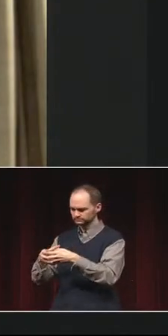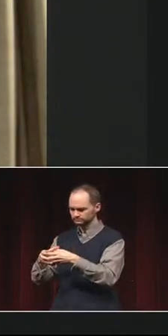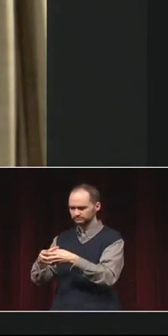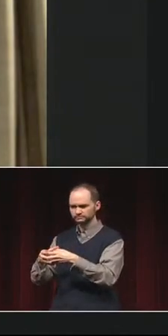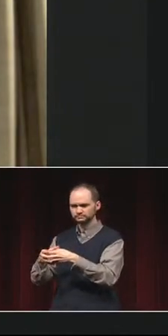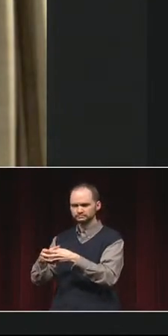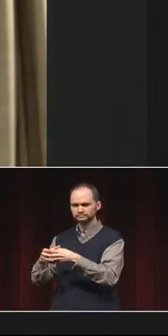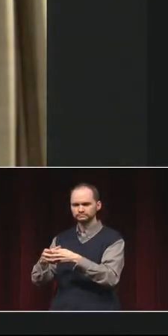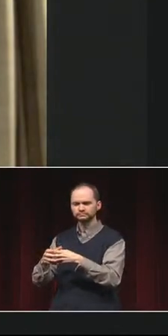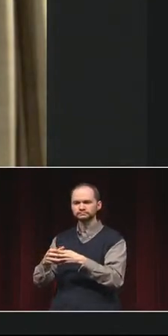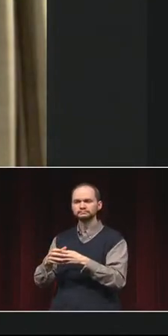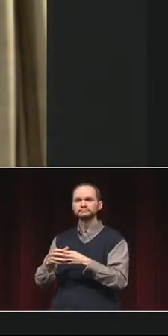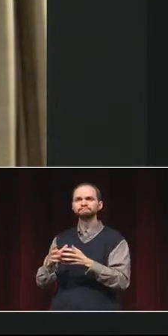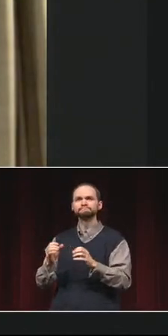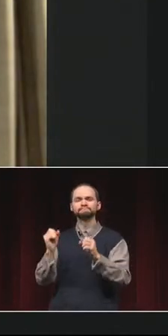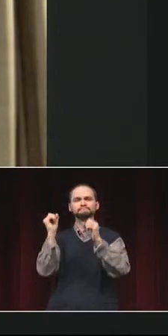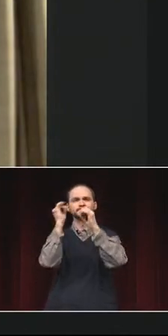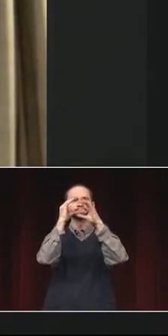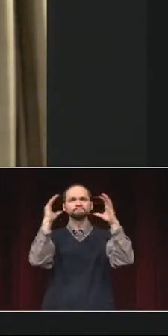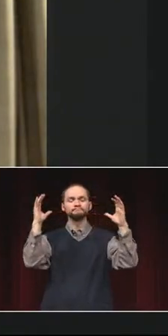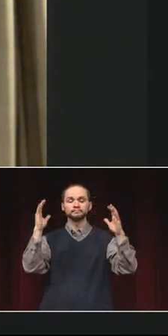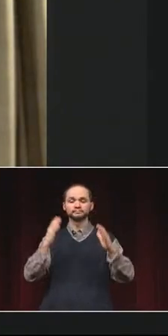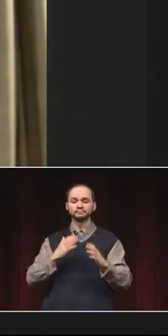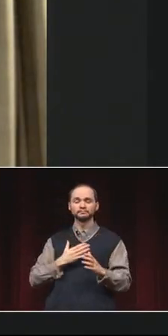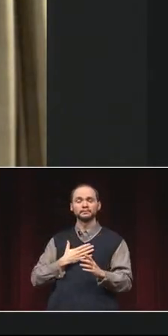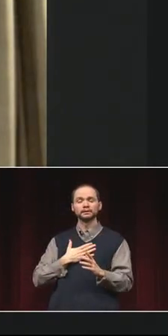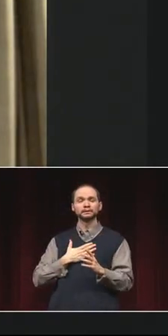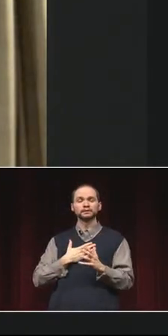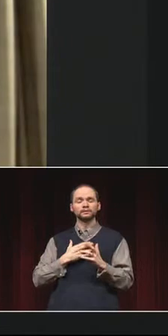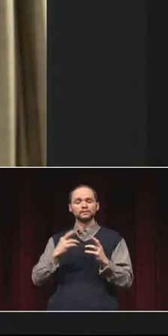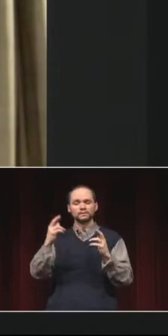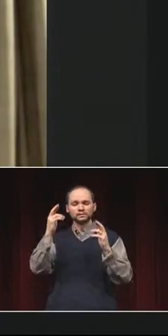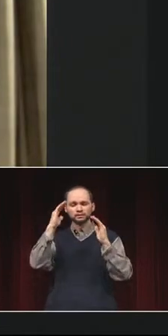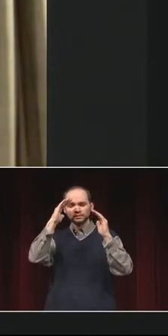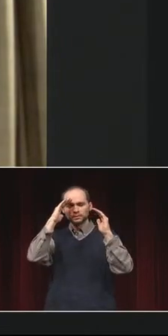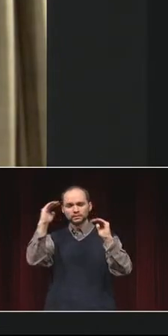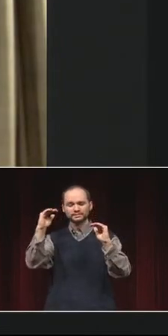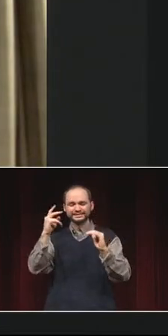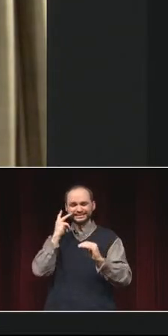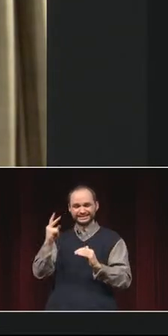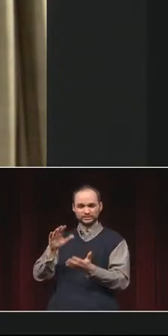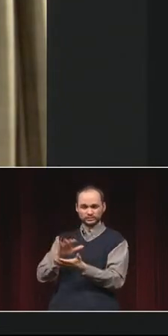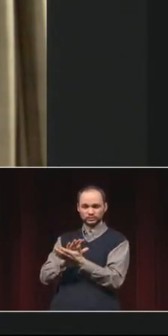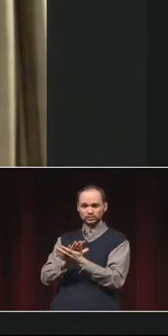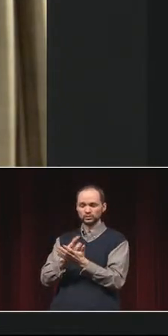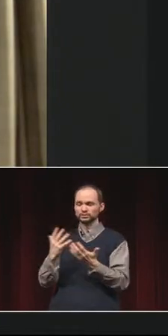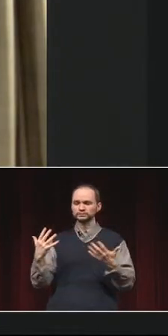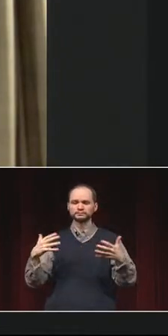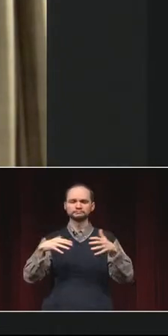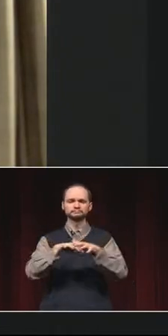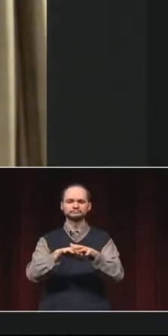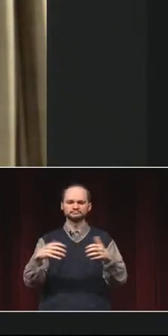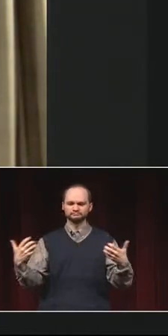I hope to see the desegregation of schools in my lifetime. Black children and white children